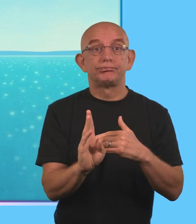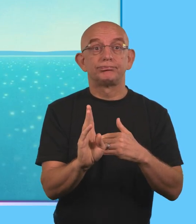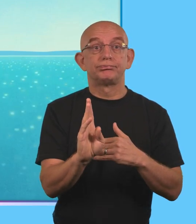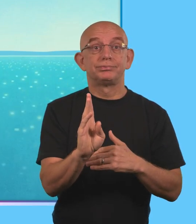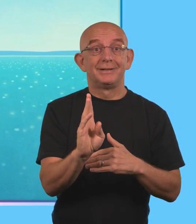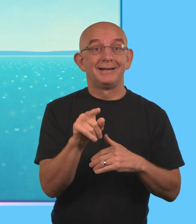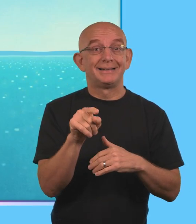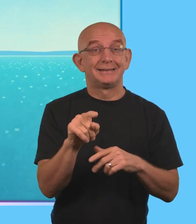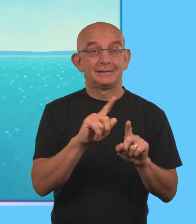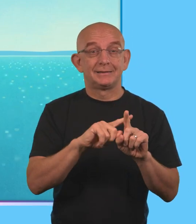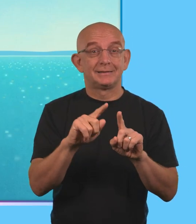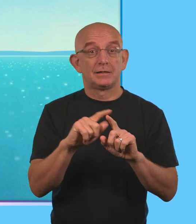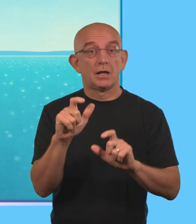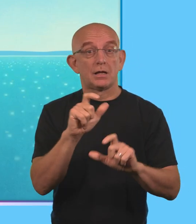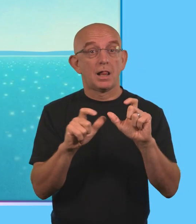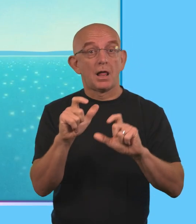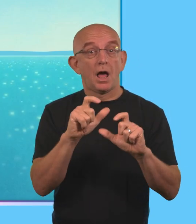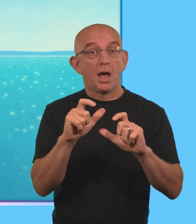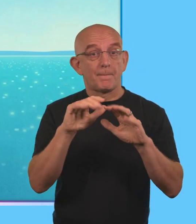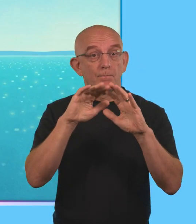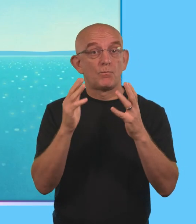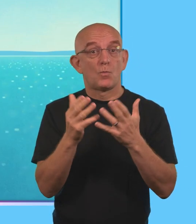A multicolored beach ball descends from the top of the frame.